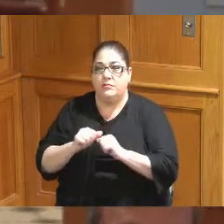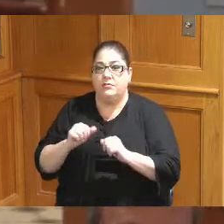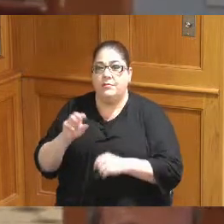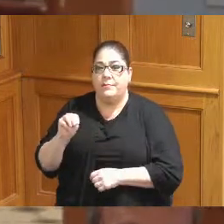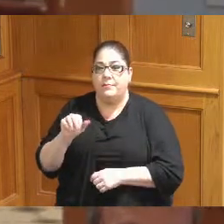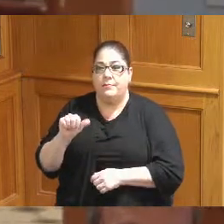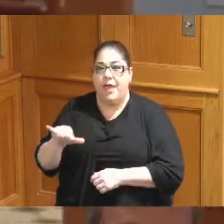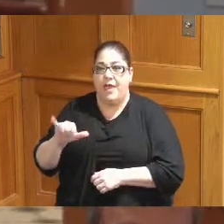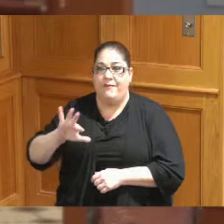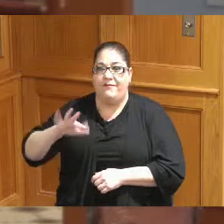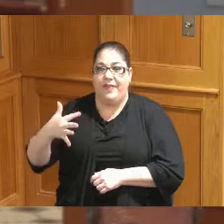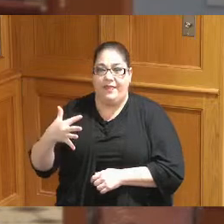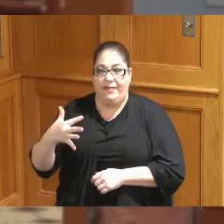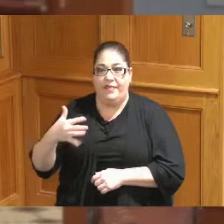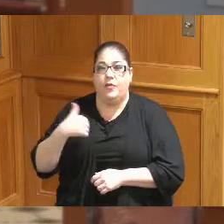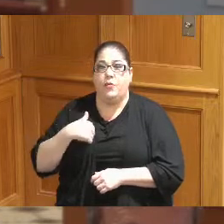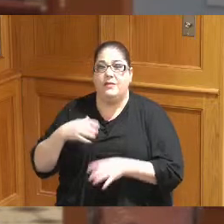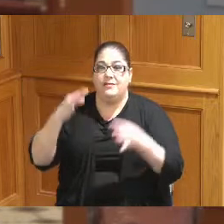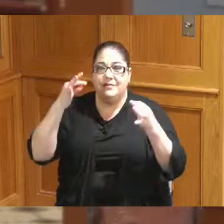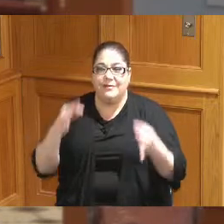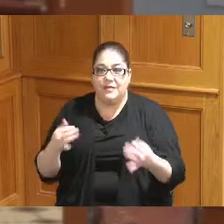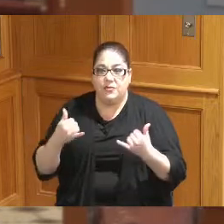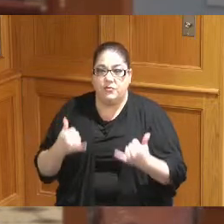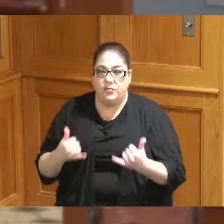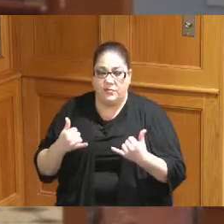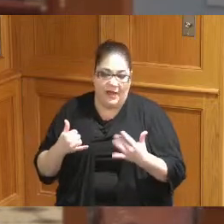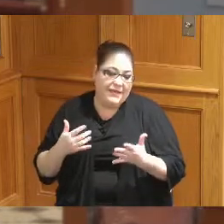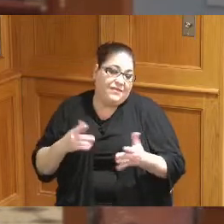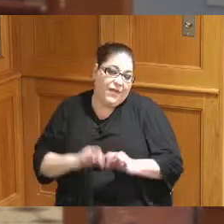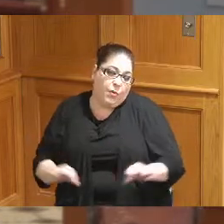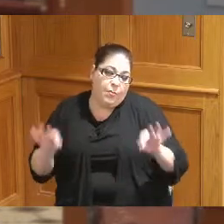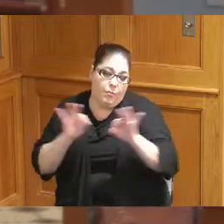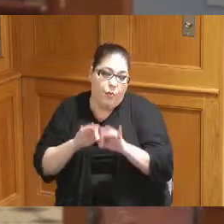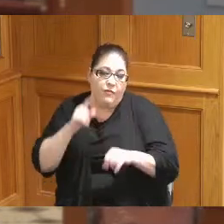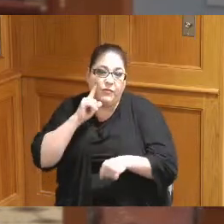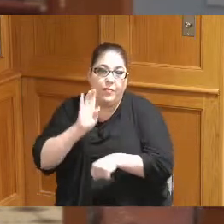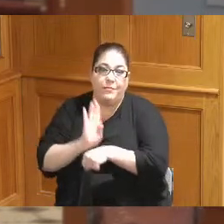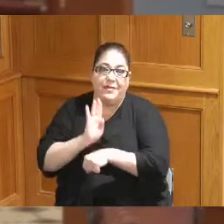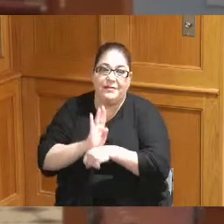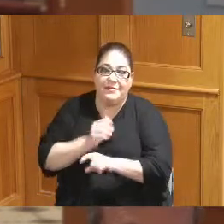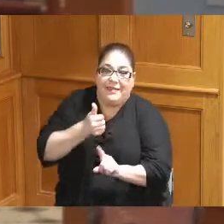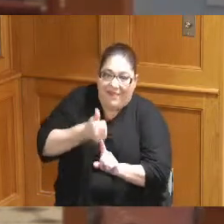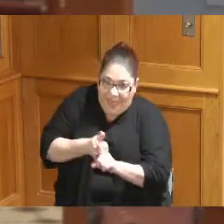May 5th but we the decision is very important for the business to make the decision in which